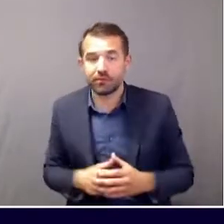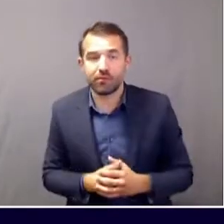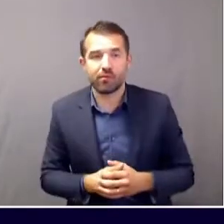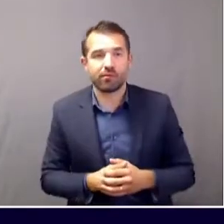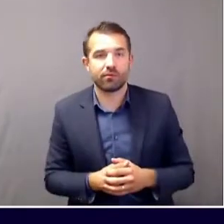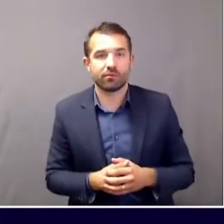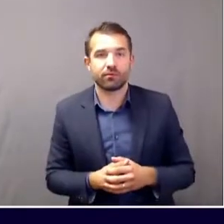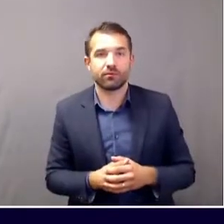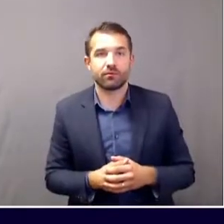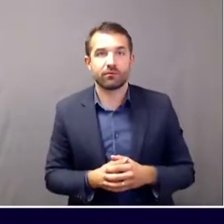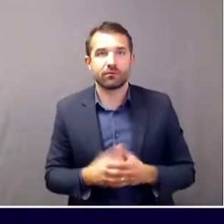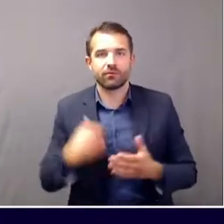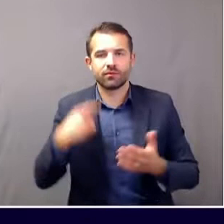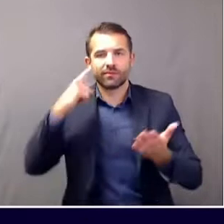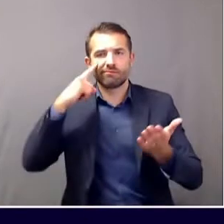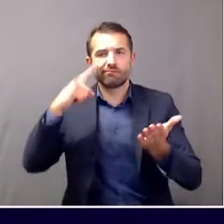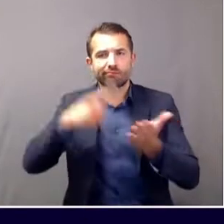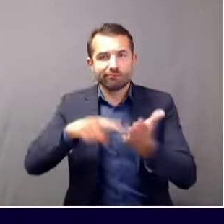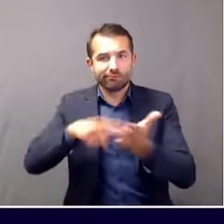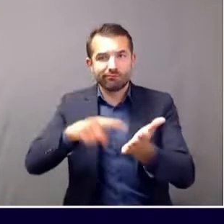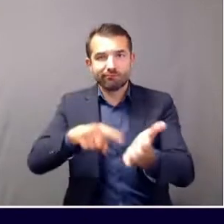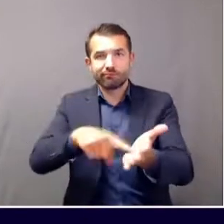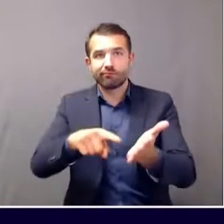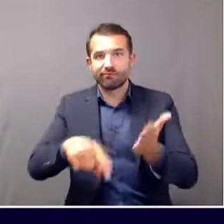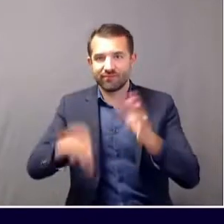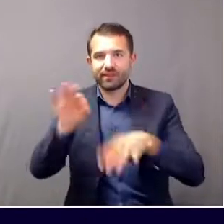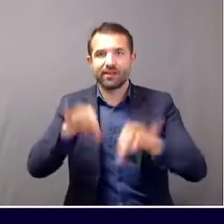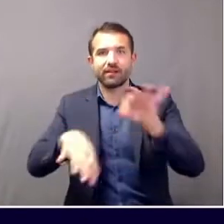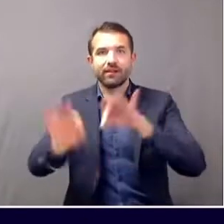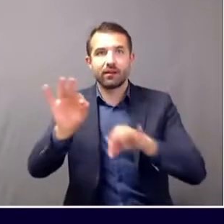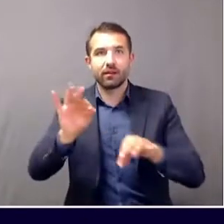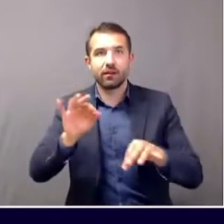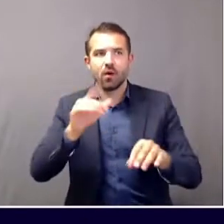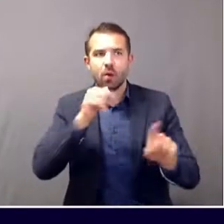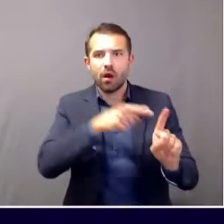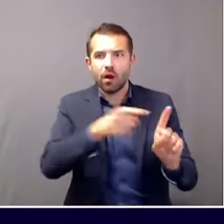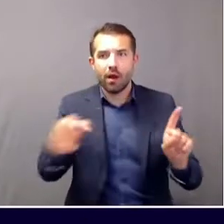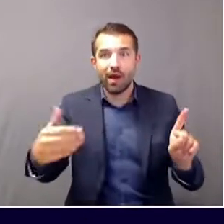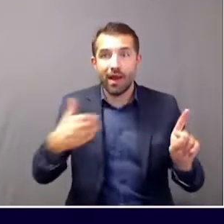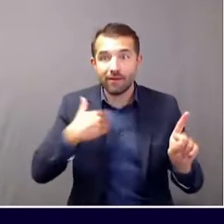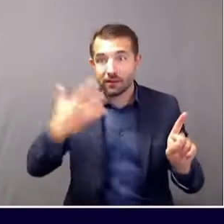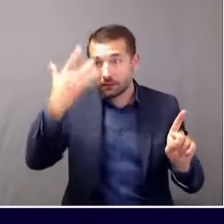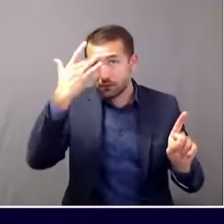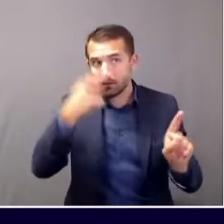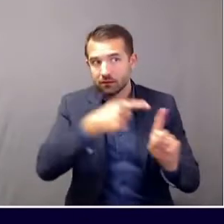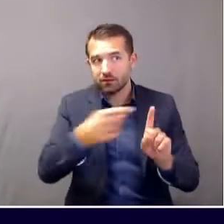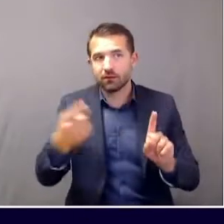state with this individual who